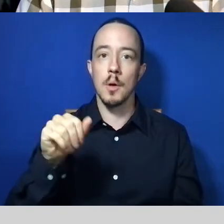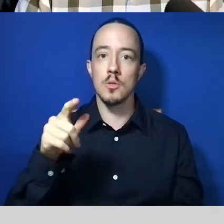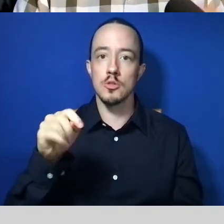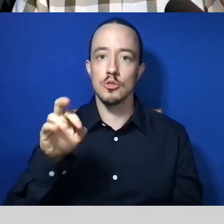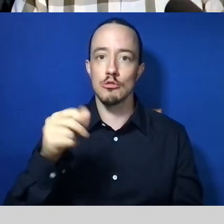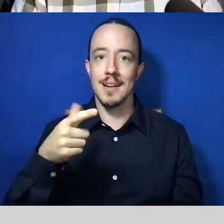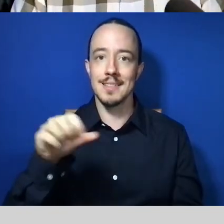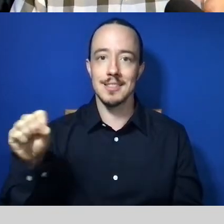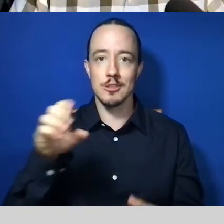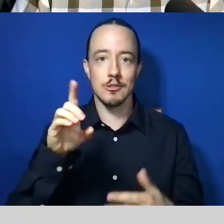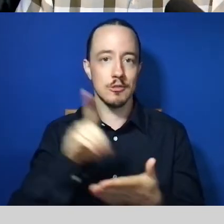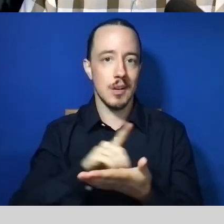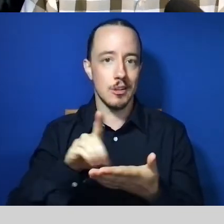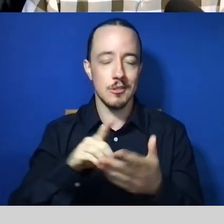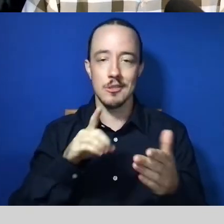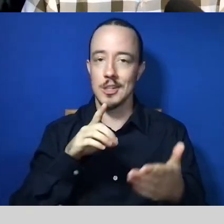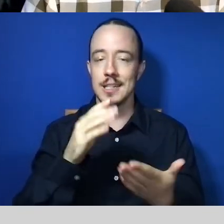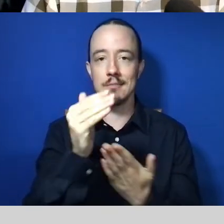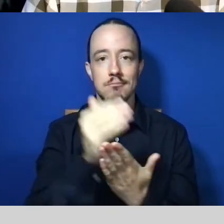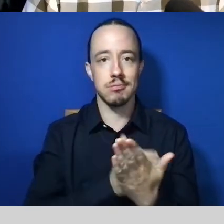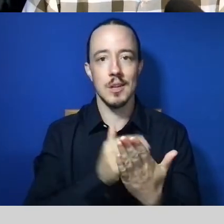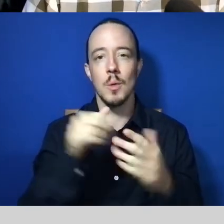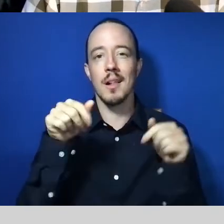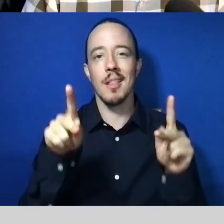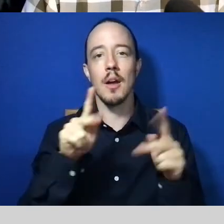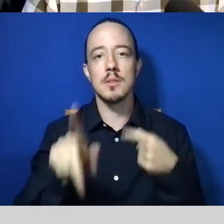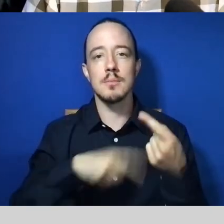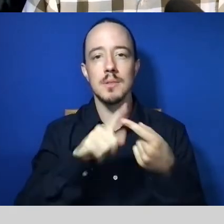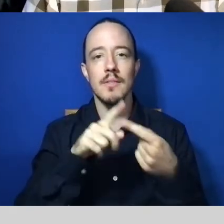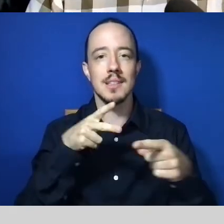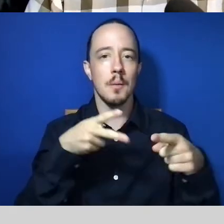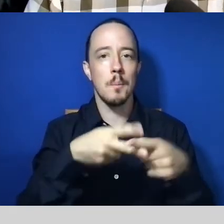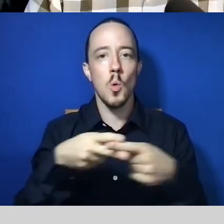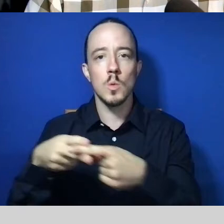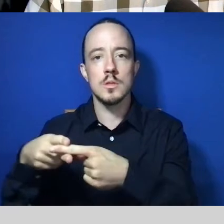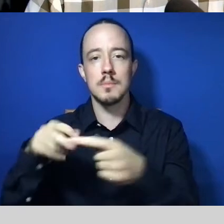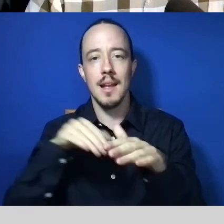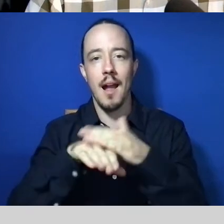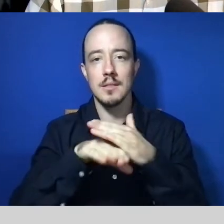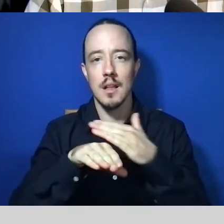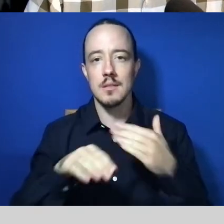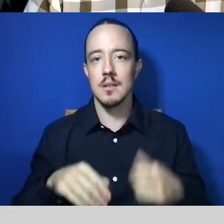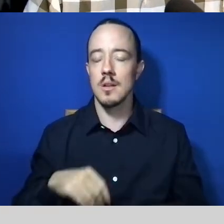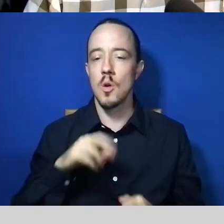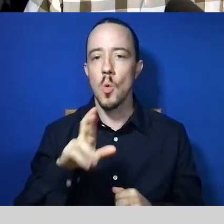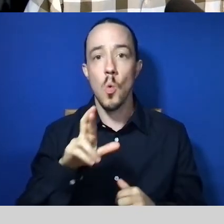from that Bastion host to be access to Postgres. Or if we wanted to access,